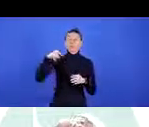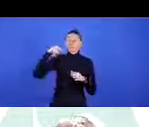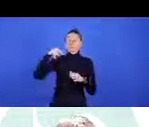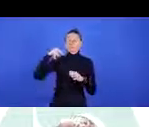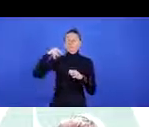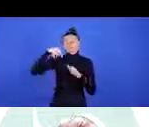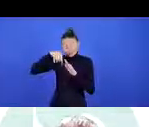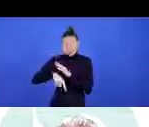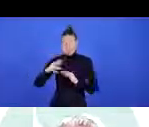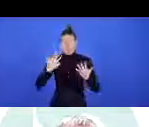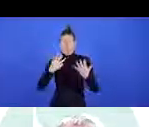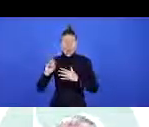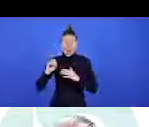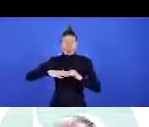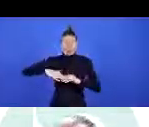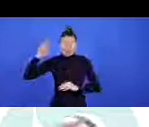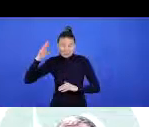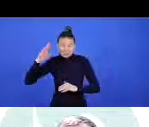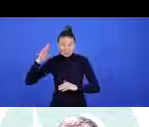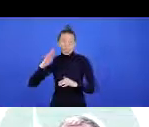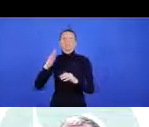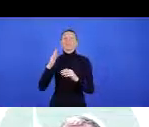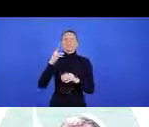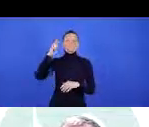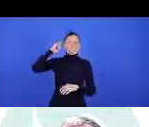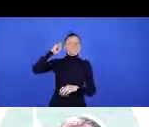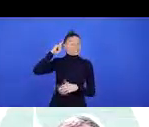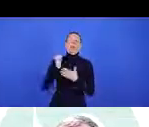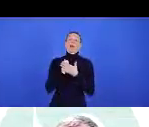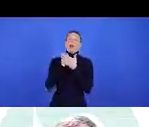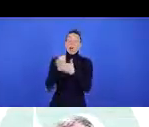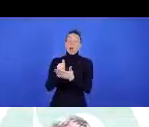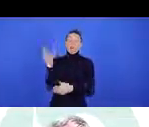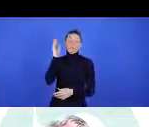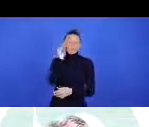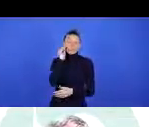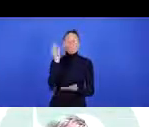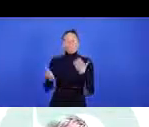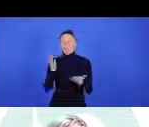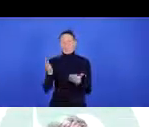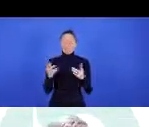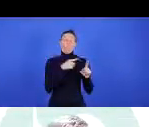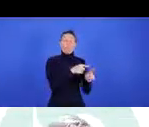For many people with severe to profound hearing loss, CI can be a better solution for significantly better speech and